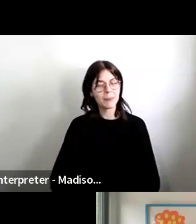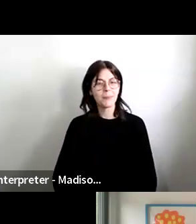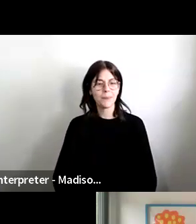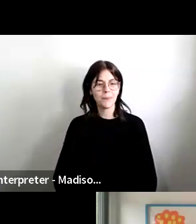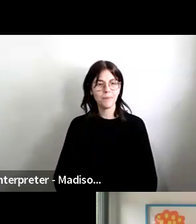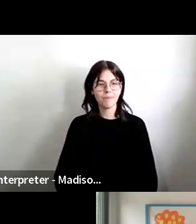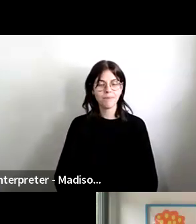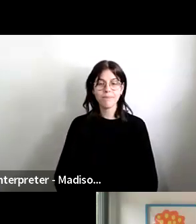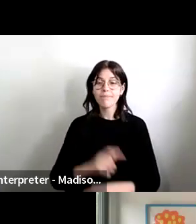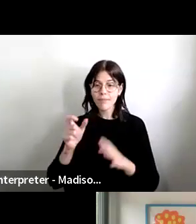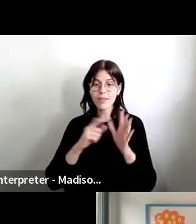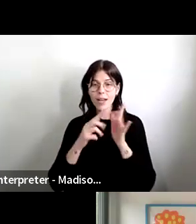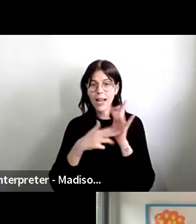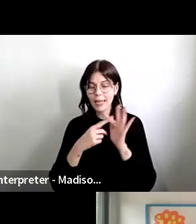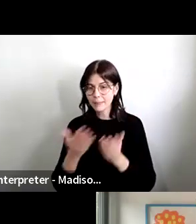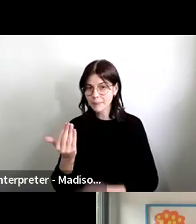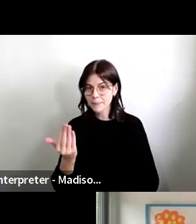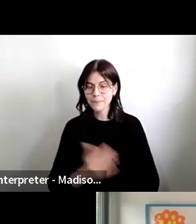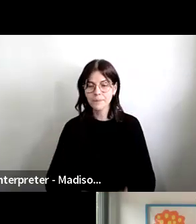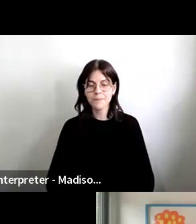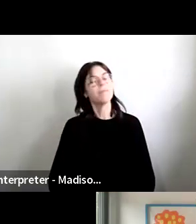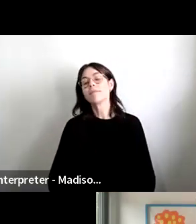Caine? >> Just to encourage